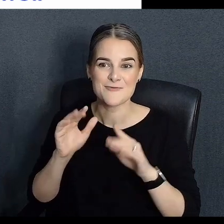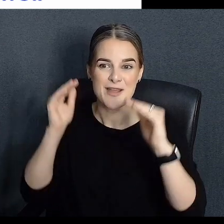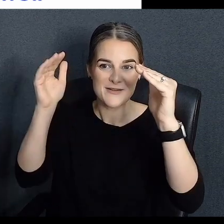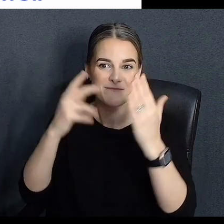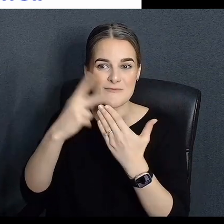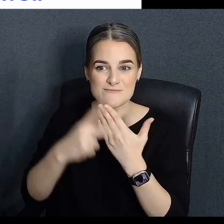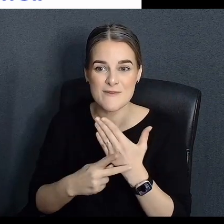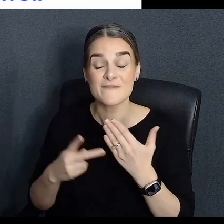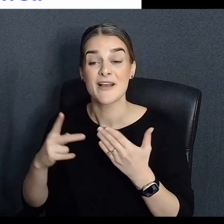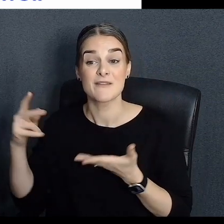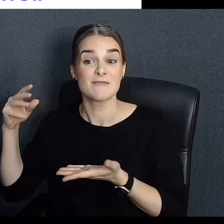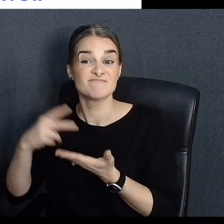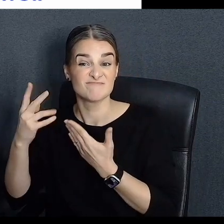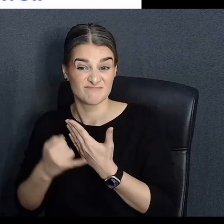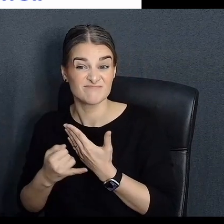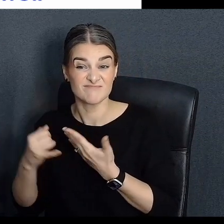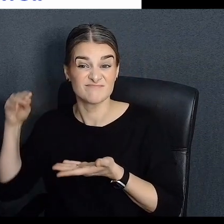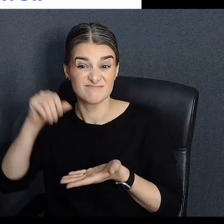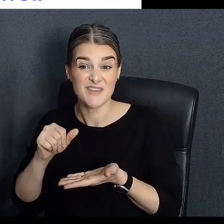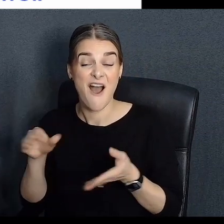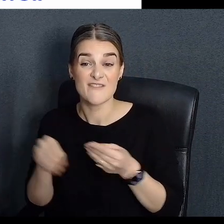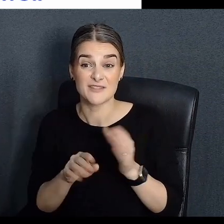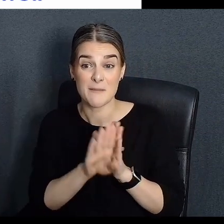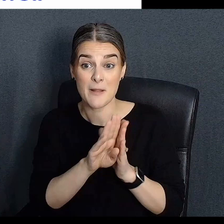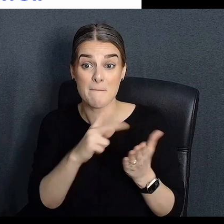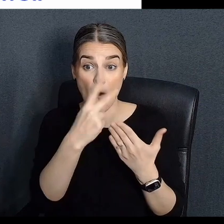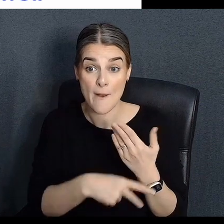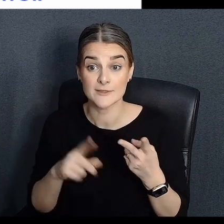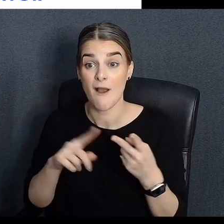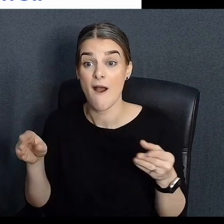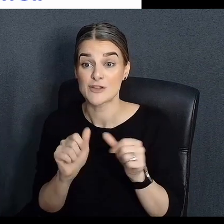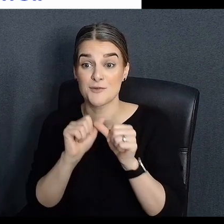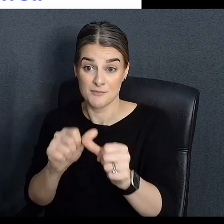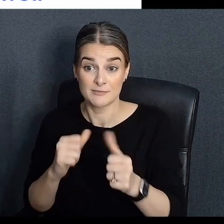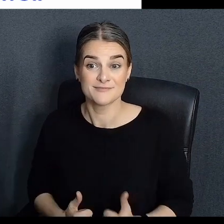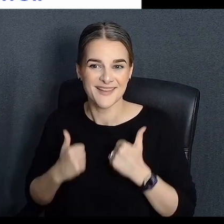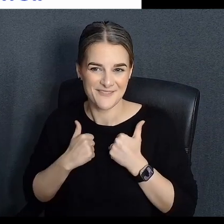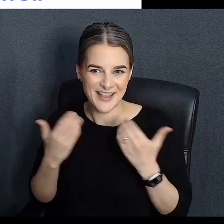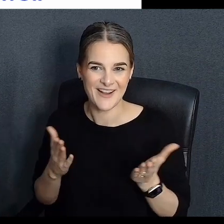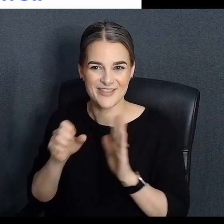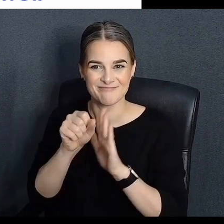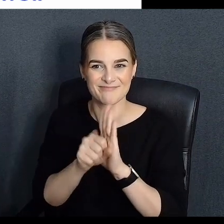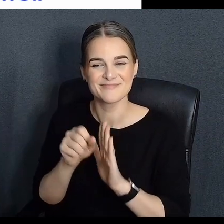Programs, and the Office of Long-Term Living here in the Commonwealth of Pennsylvania. And this is made possible through funding